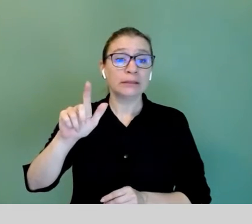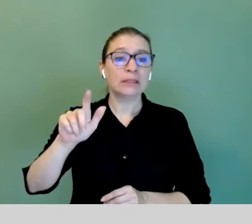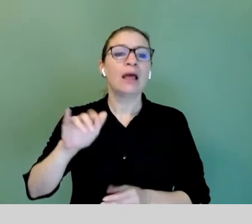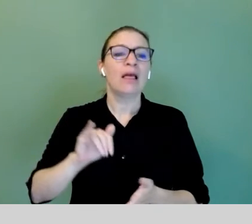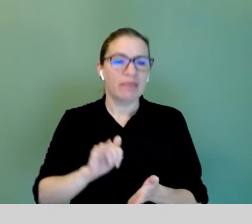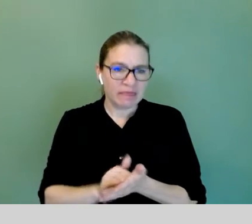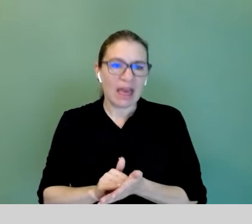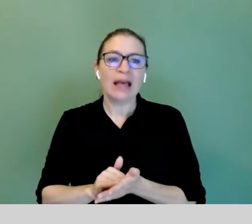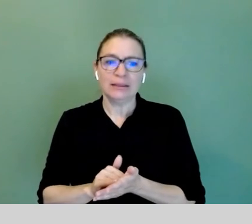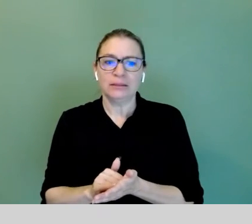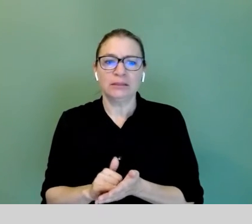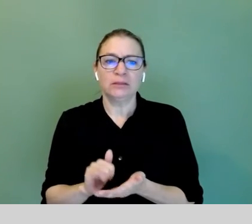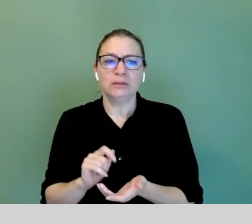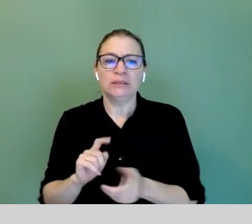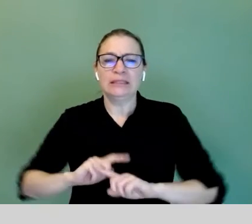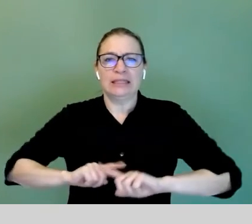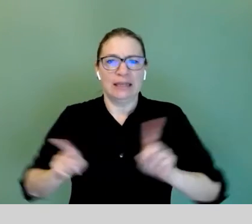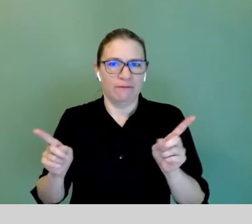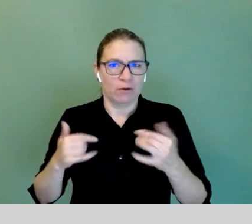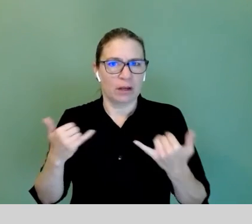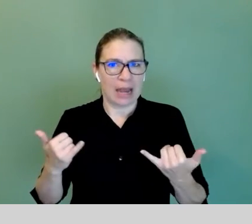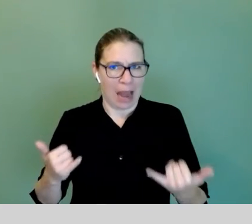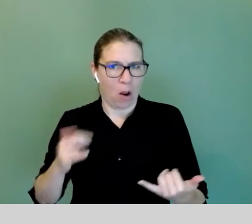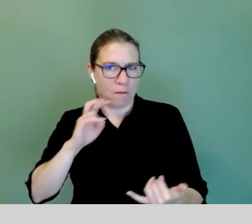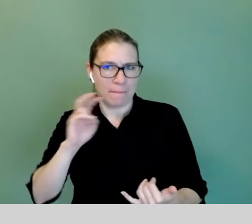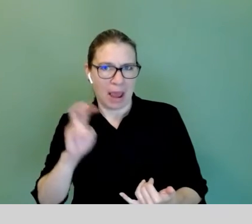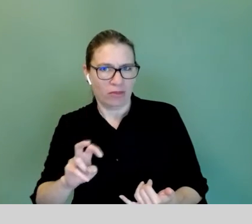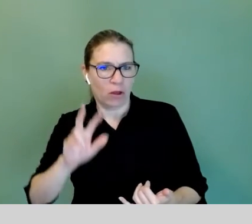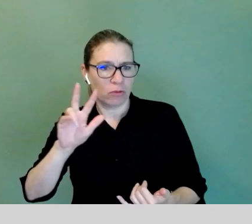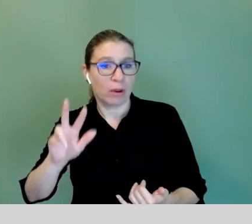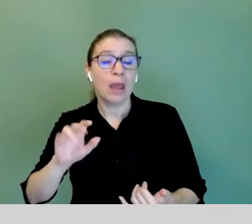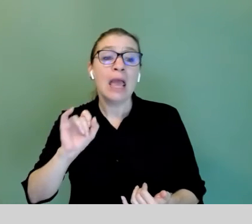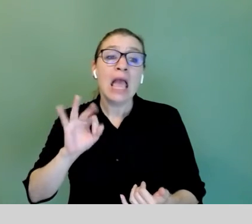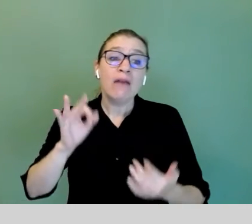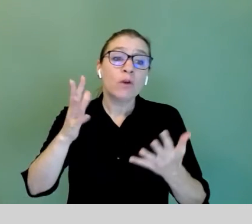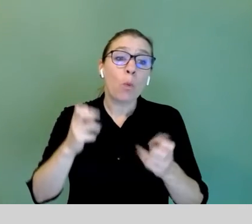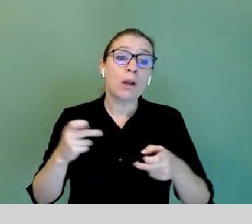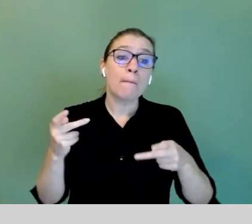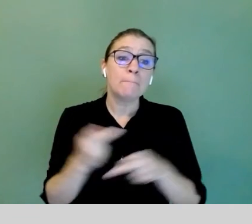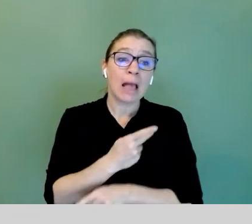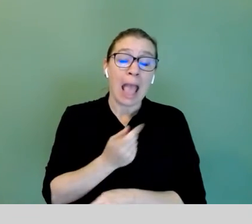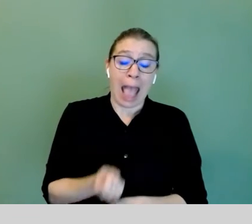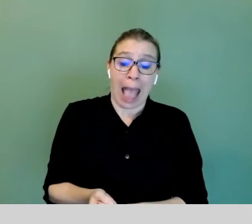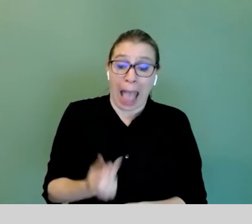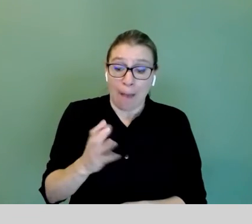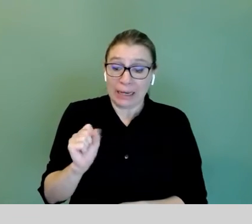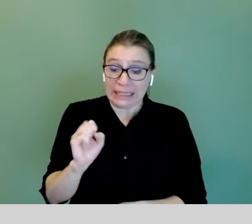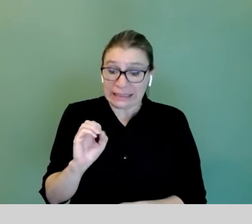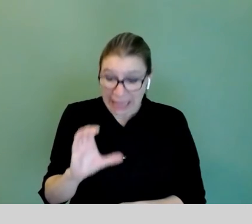that has changed in the recent versions of Python. So for example, if you want to multiply the number of seconds to get the number